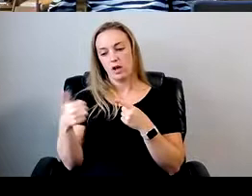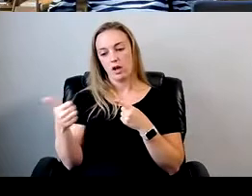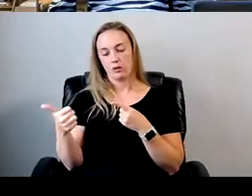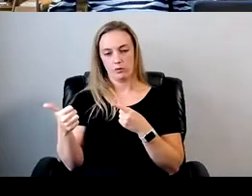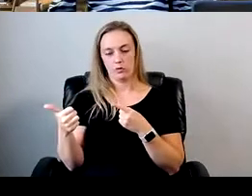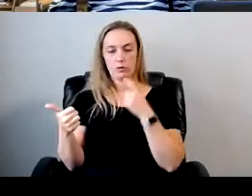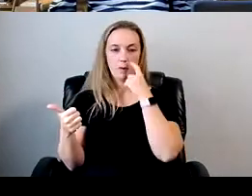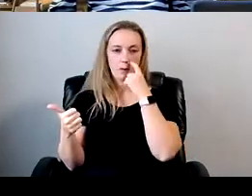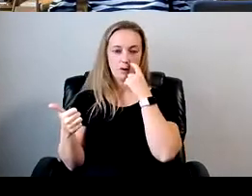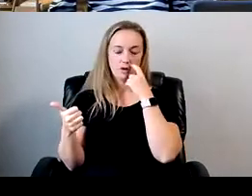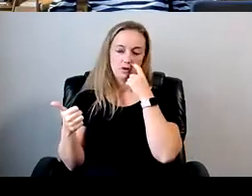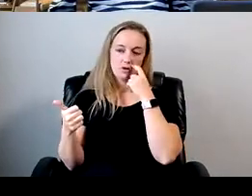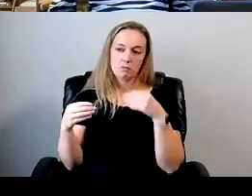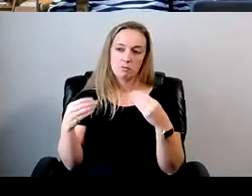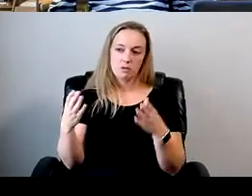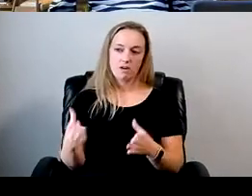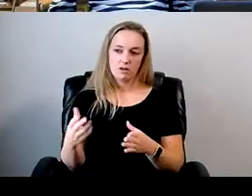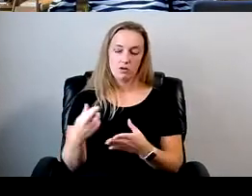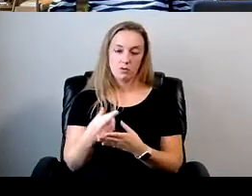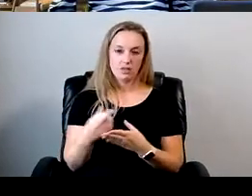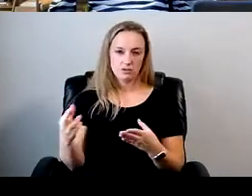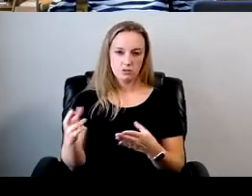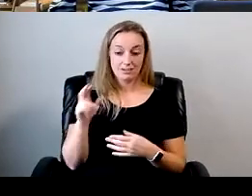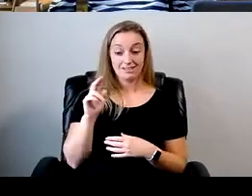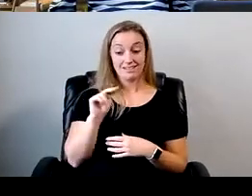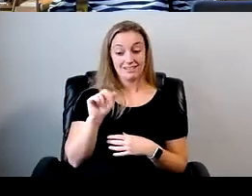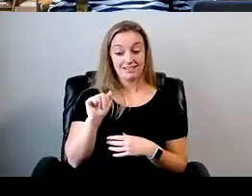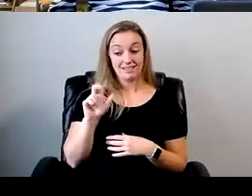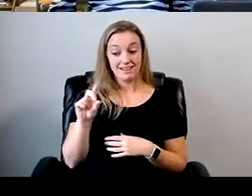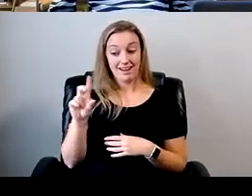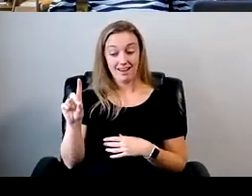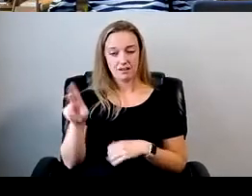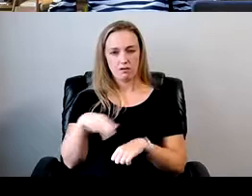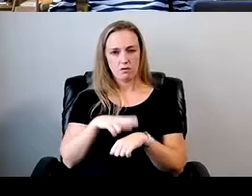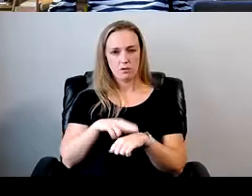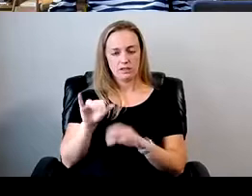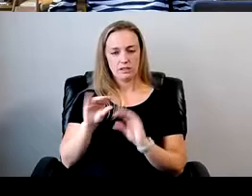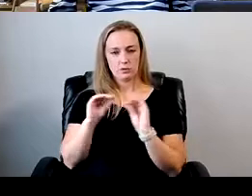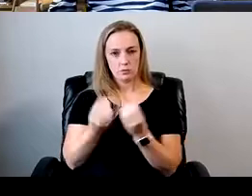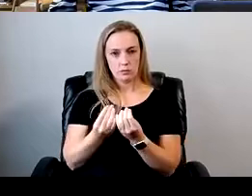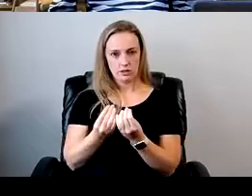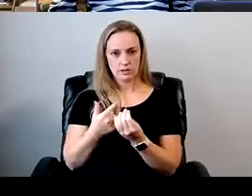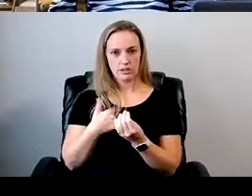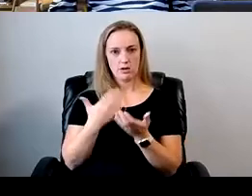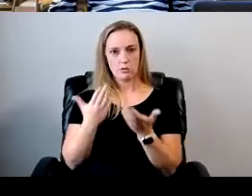NADD of course, N-A-D-D is an organization that I would certainly look to for resources.